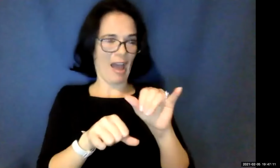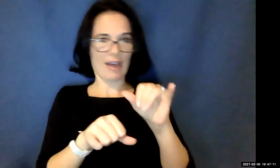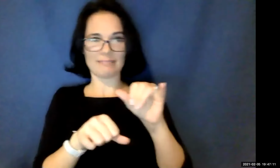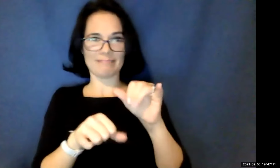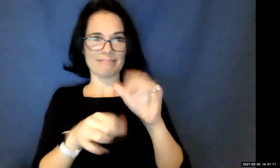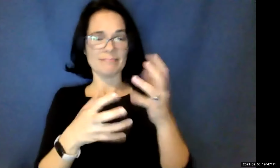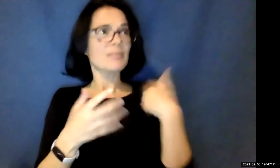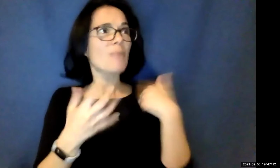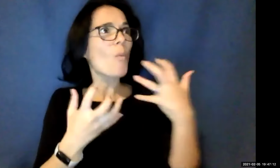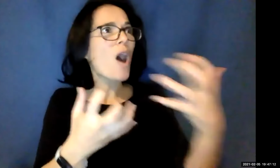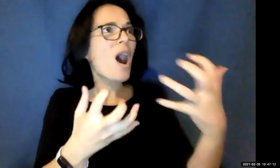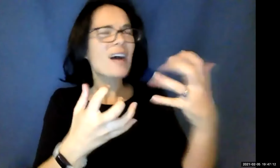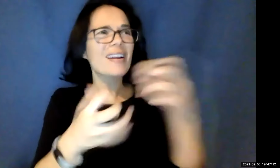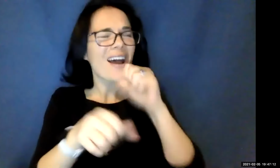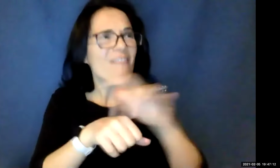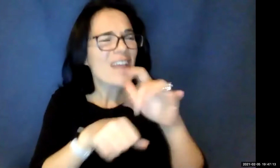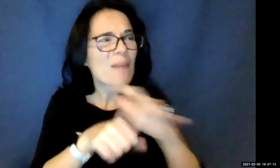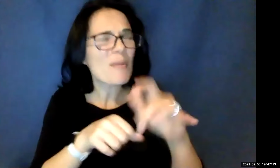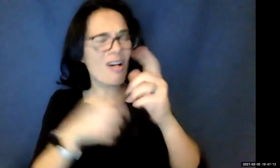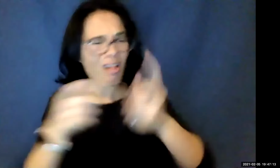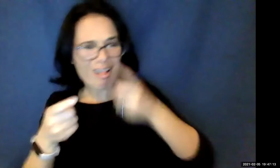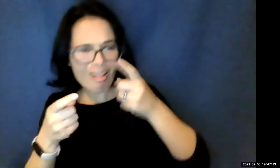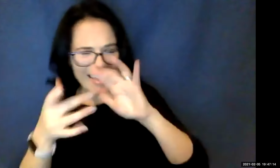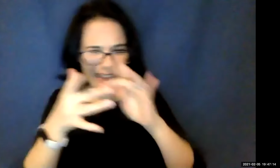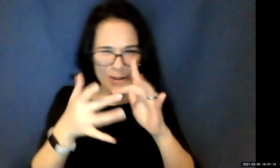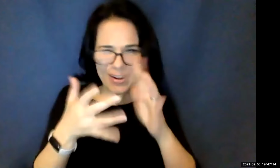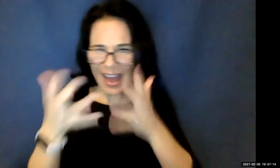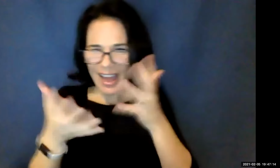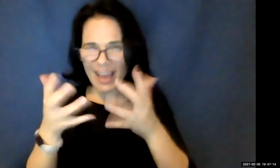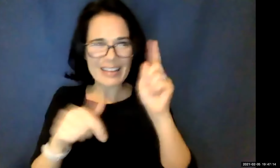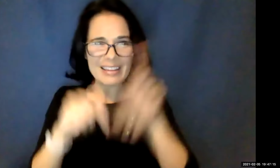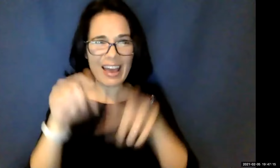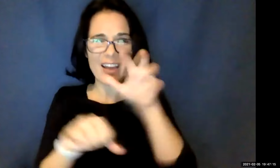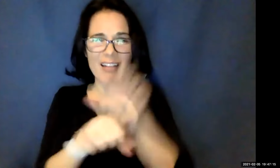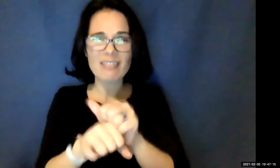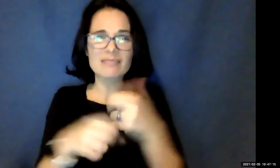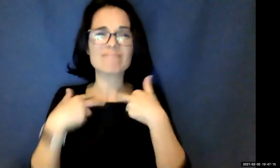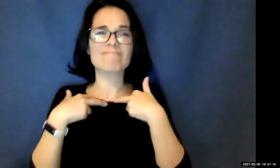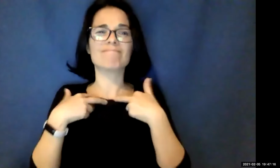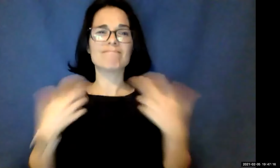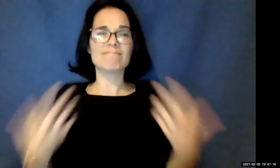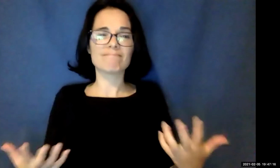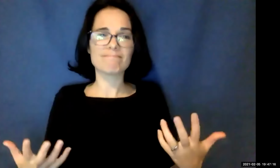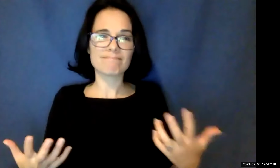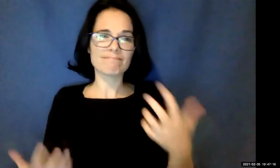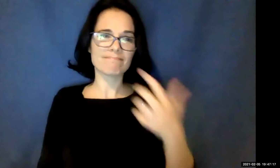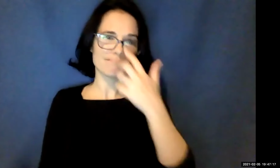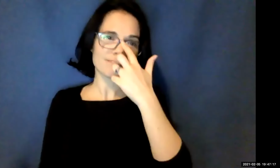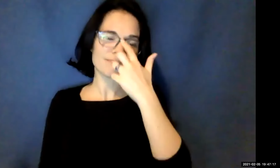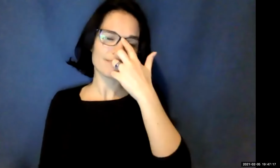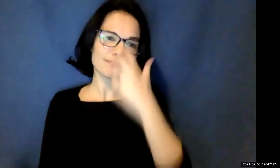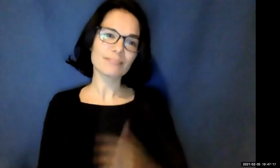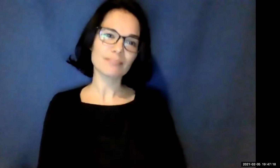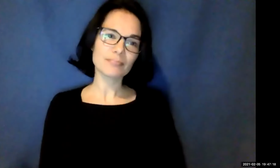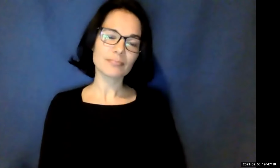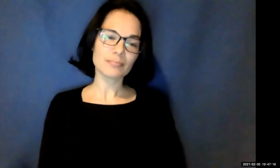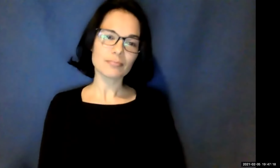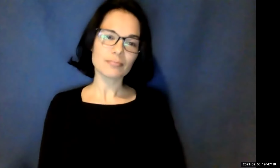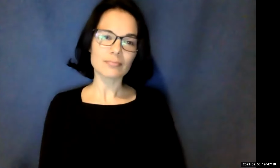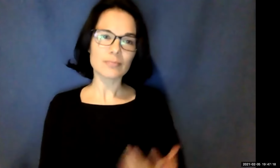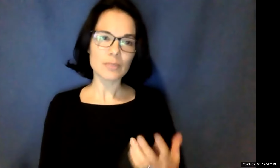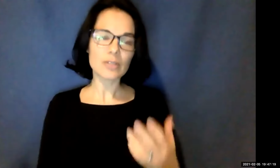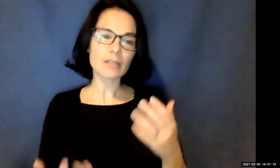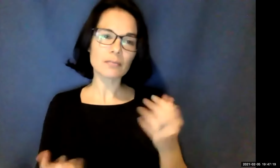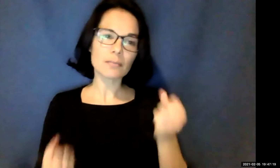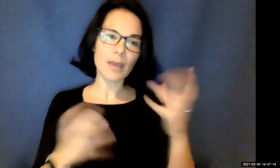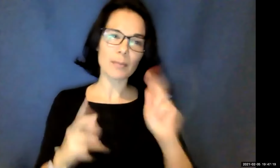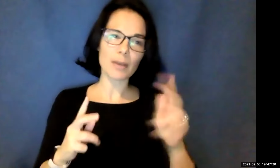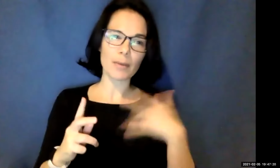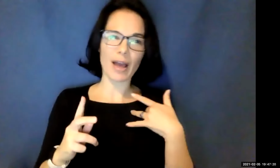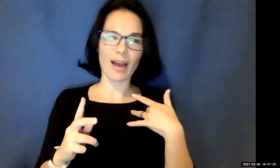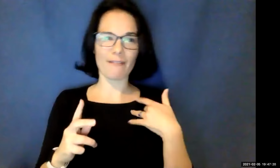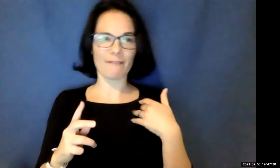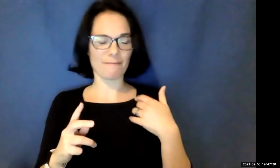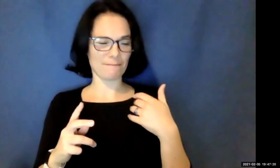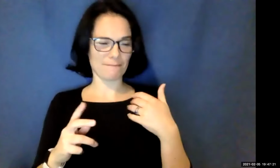They want it, but the internet is posing a lot of obstacles for a lot of people, and